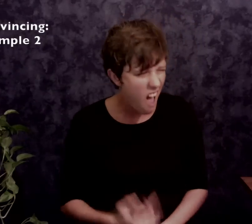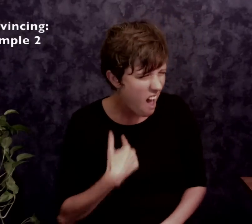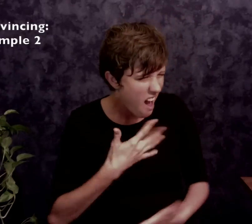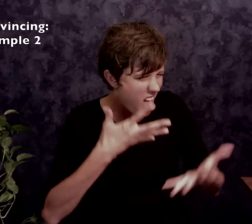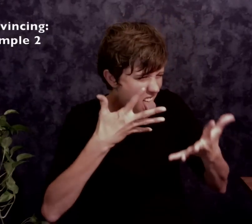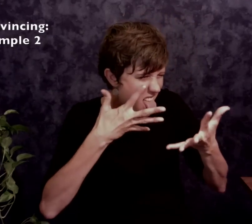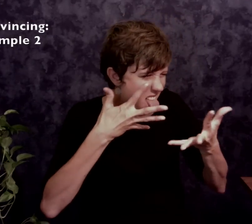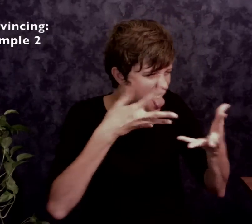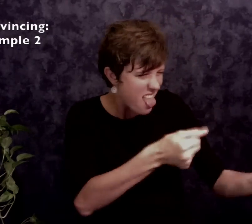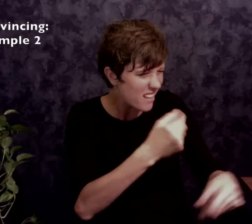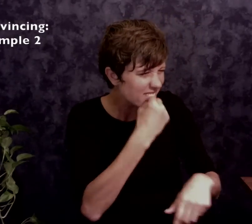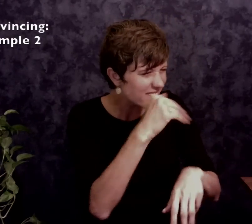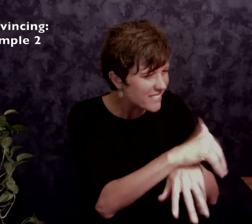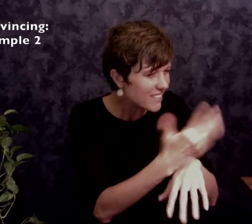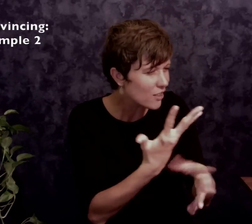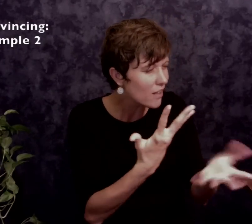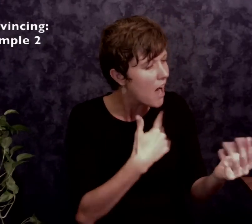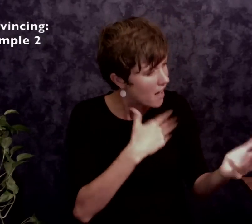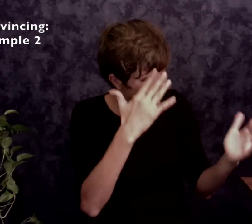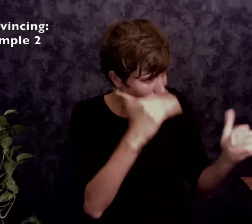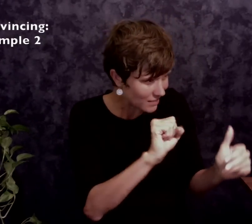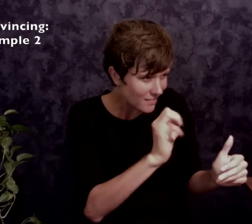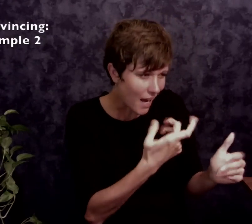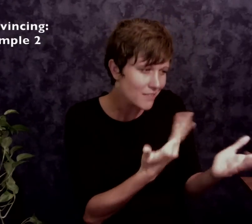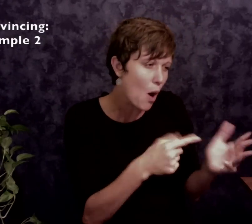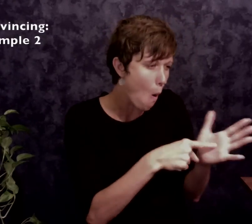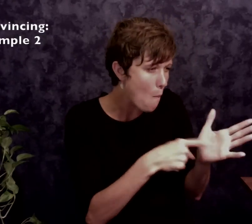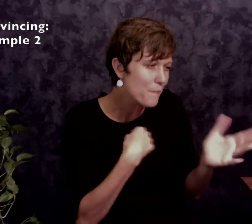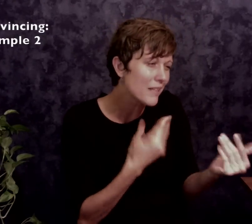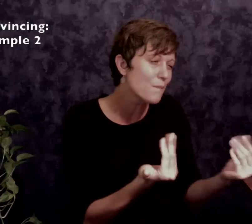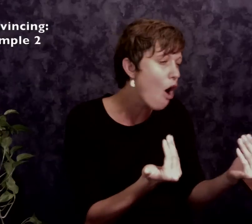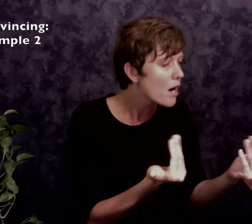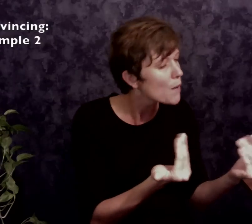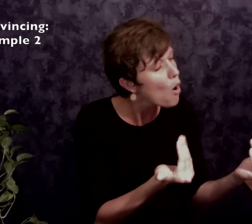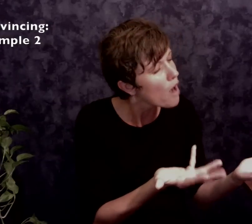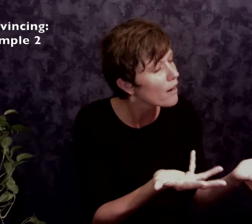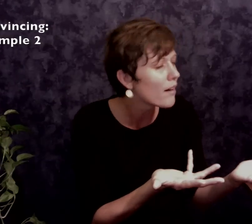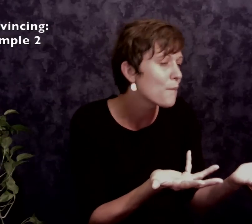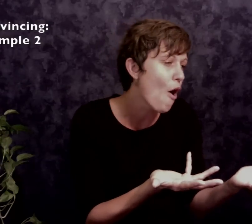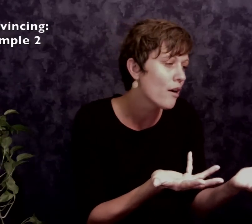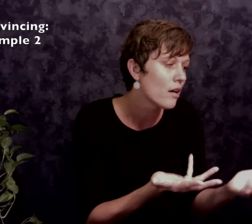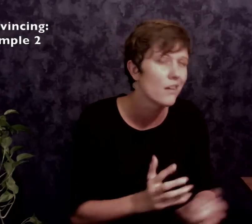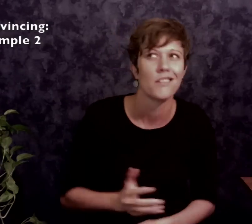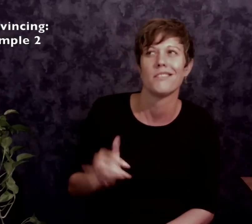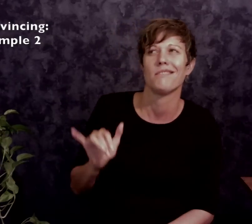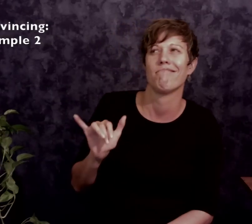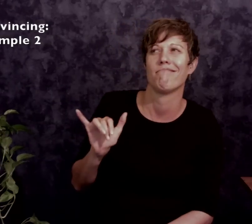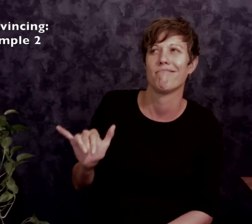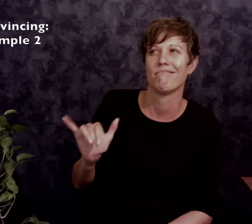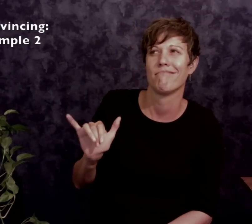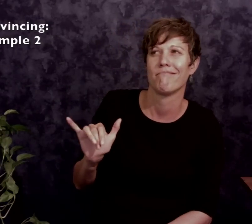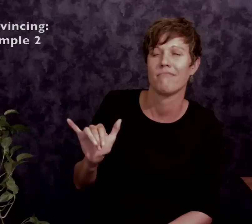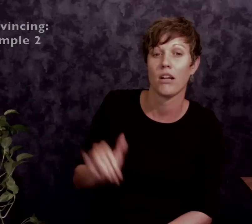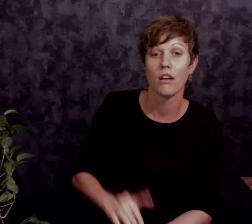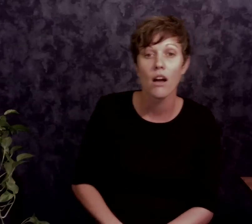I treated you to dinner. I thought I'd get sex. You owe me. Come on, come onnnn... Ahh... umm...